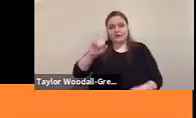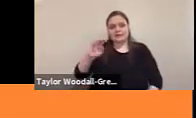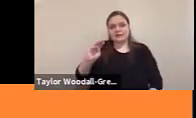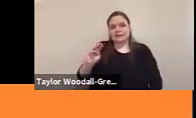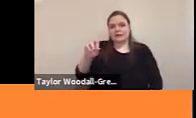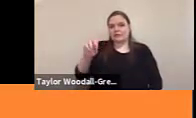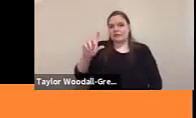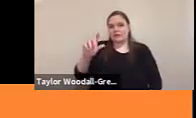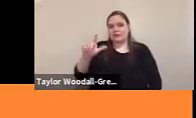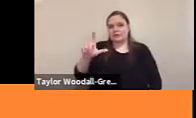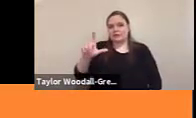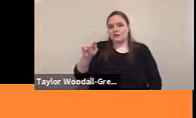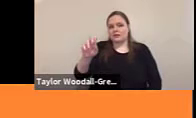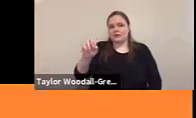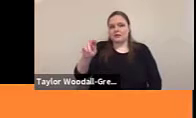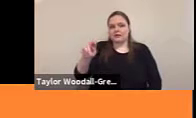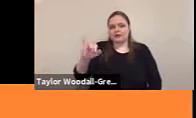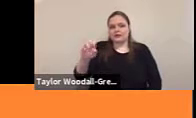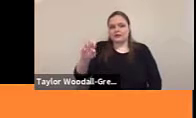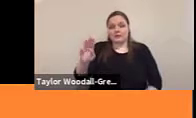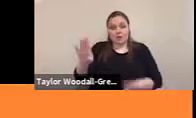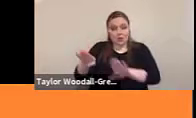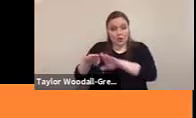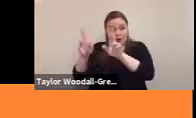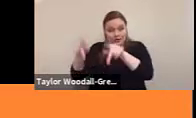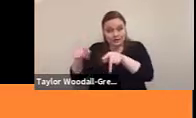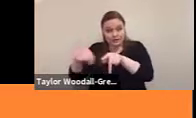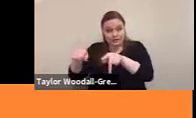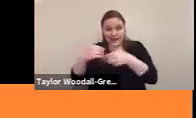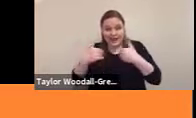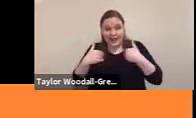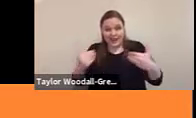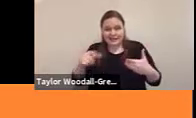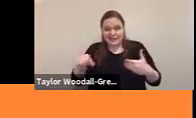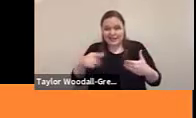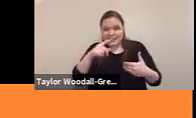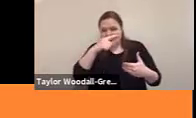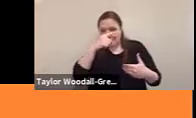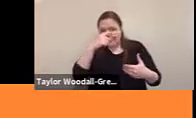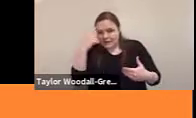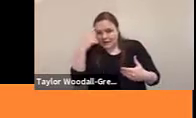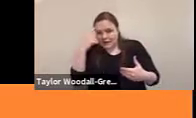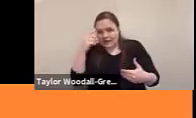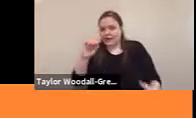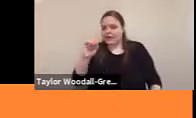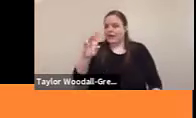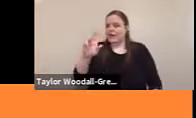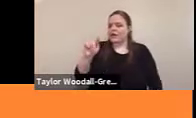You open it and then it has this black outline which you see on the screen there,